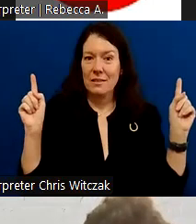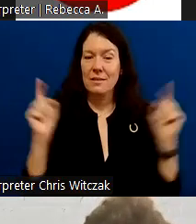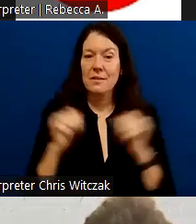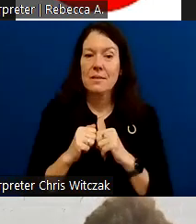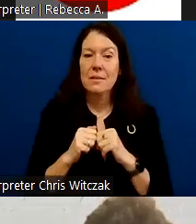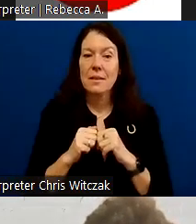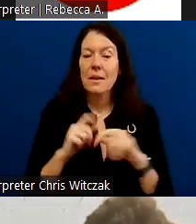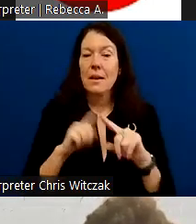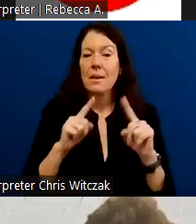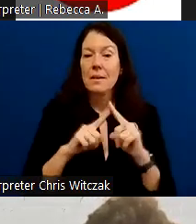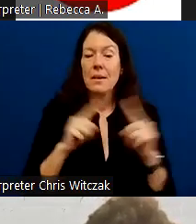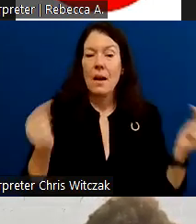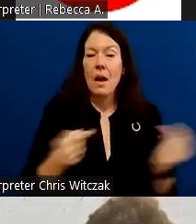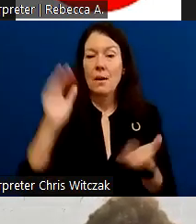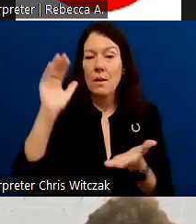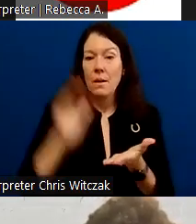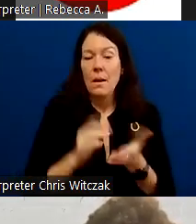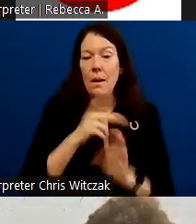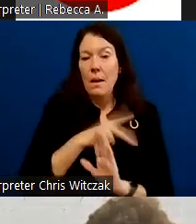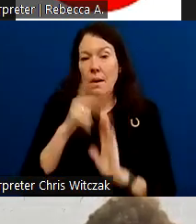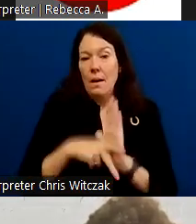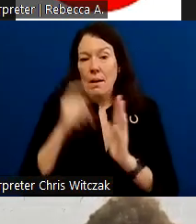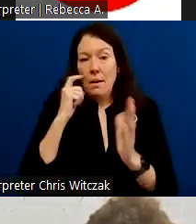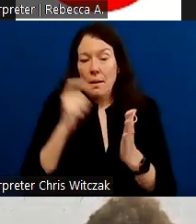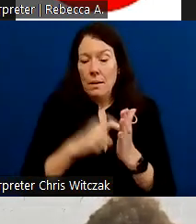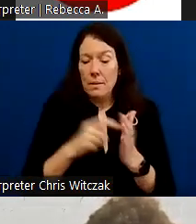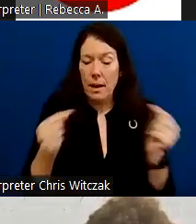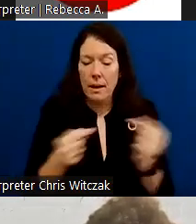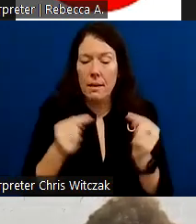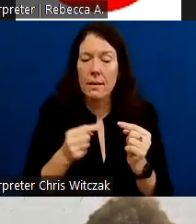from different harm reduction programs it's been found that harm reduction helps to decrease